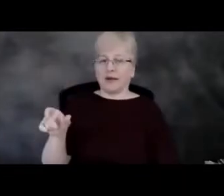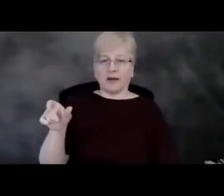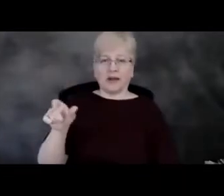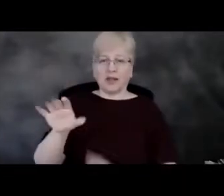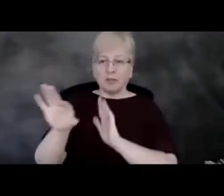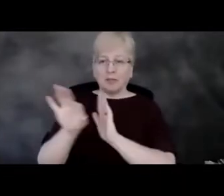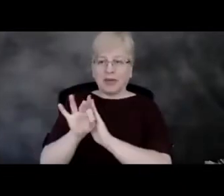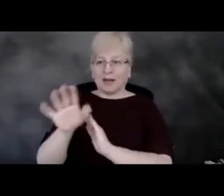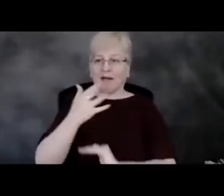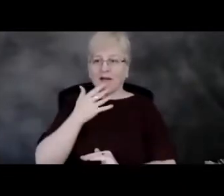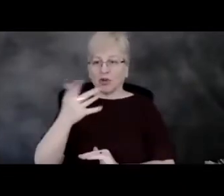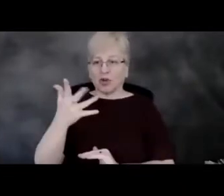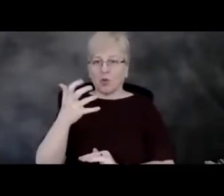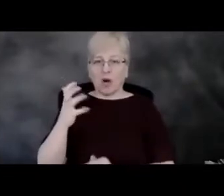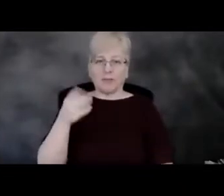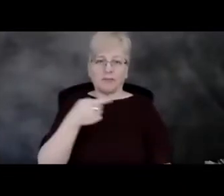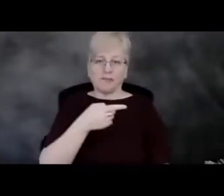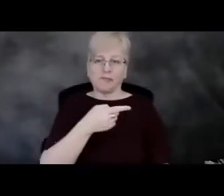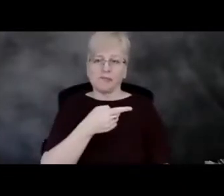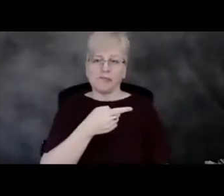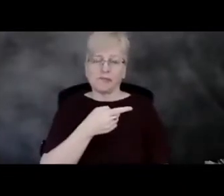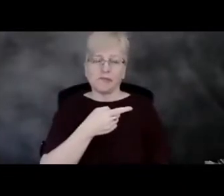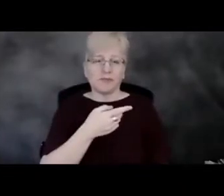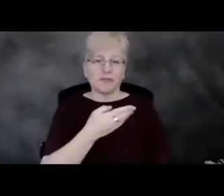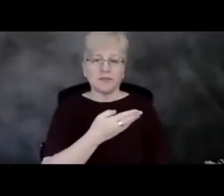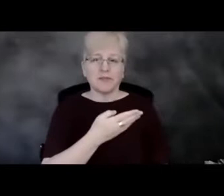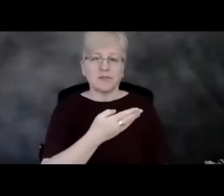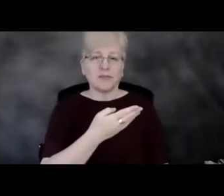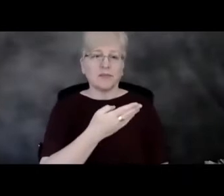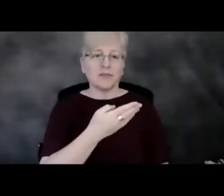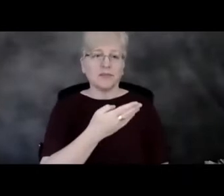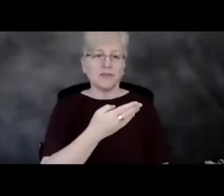16:42:48 on the design button and do simple things like at